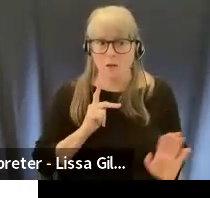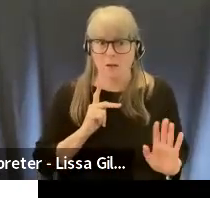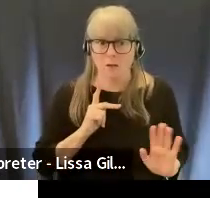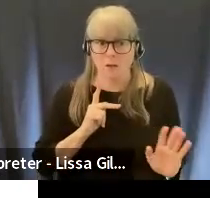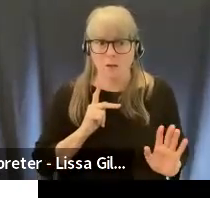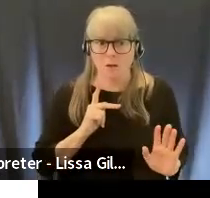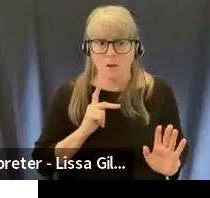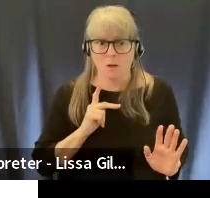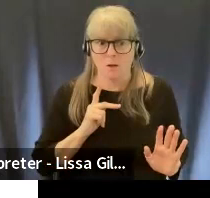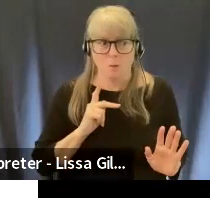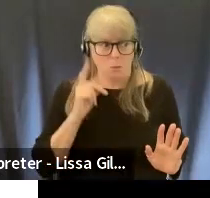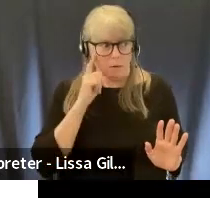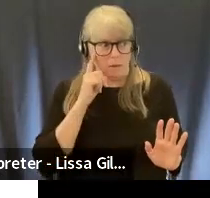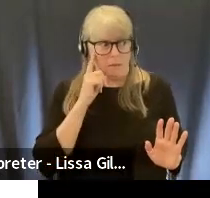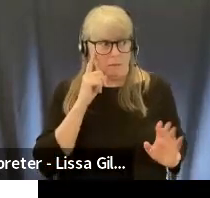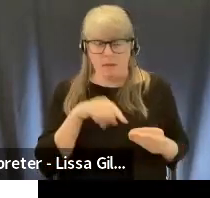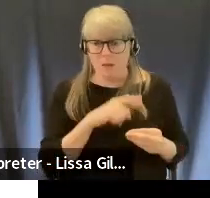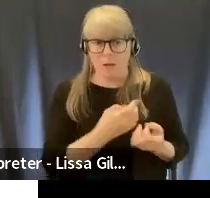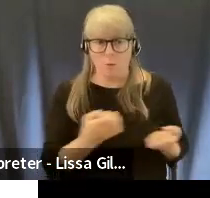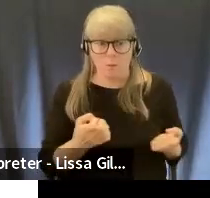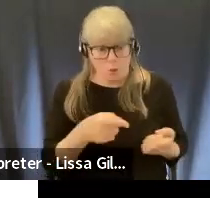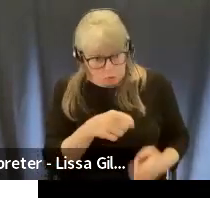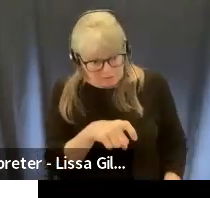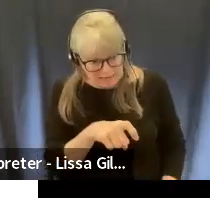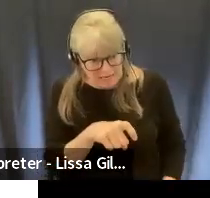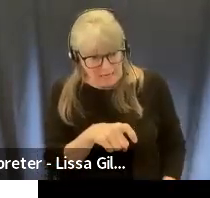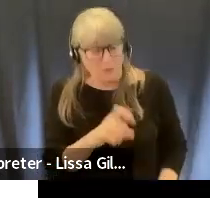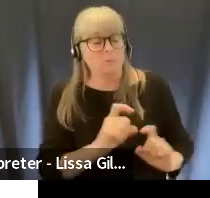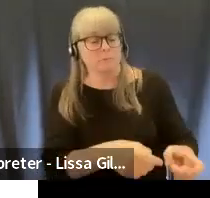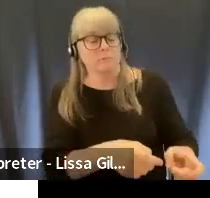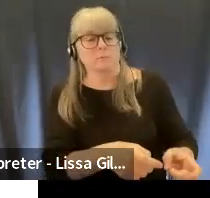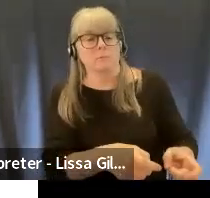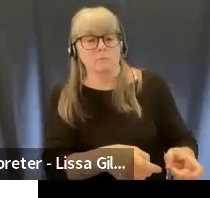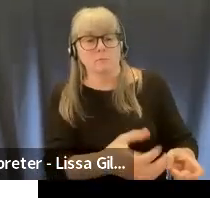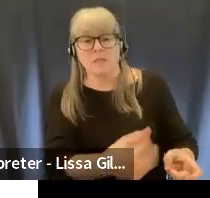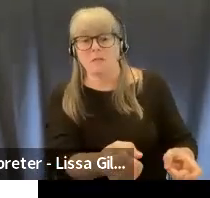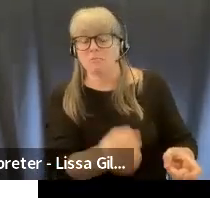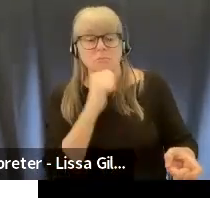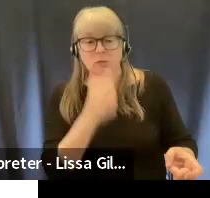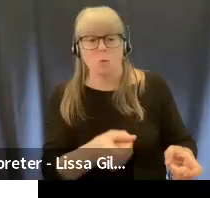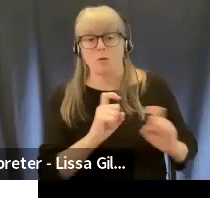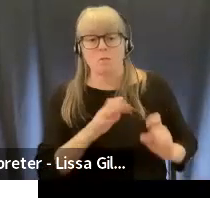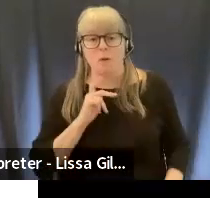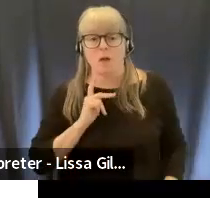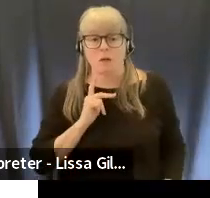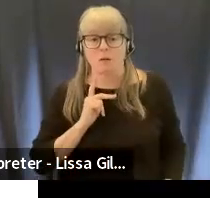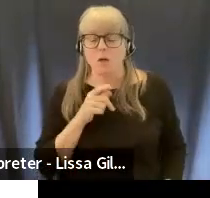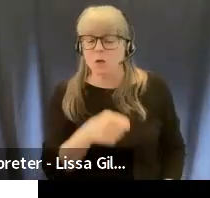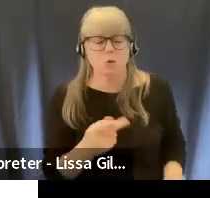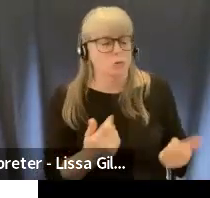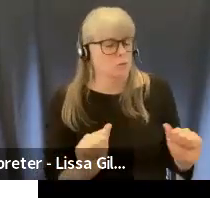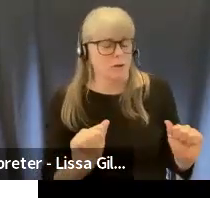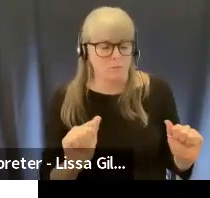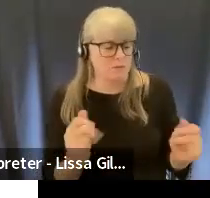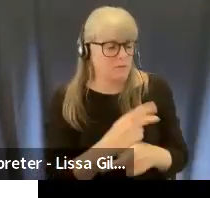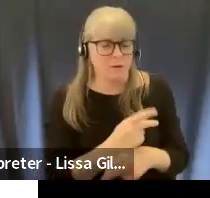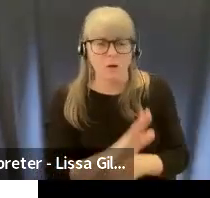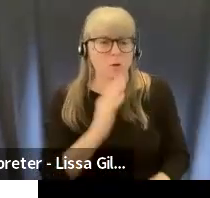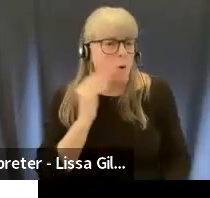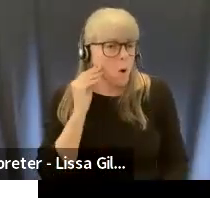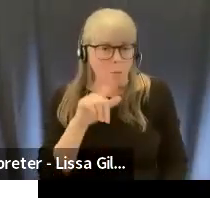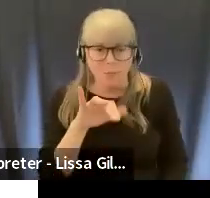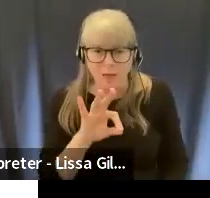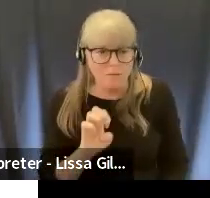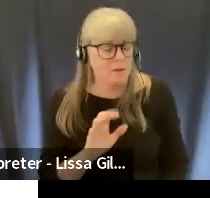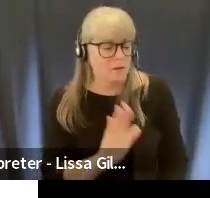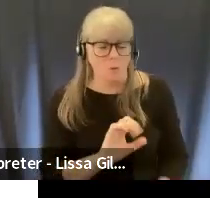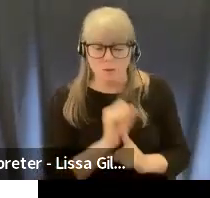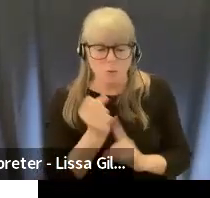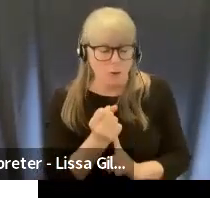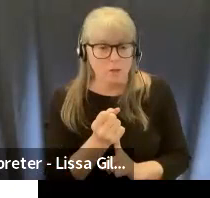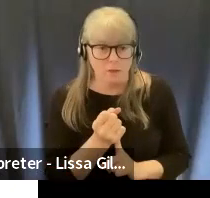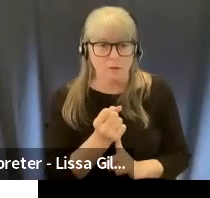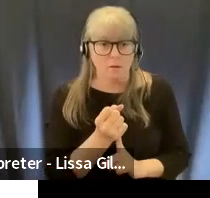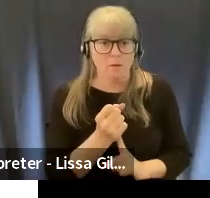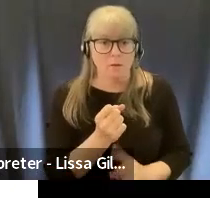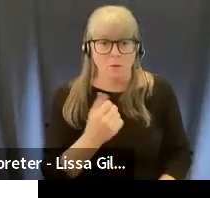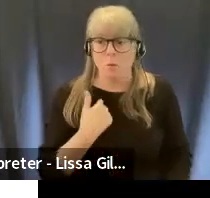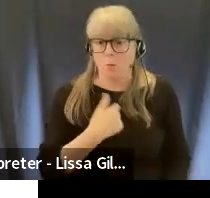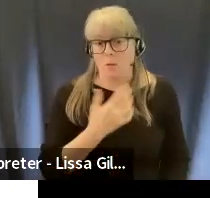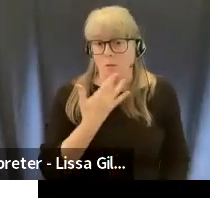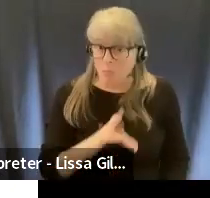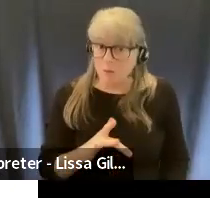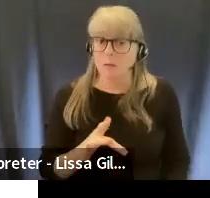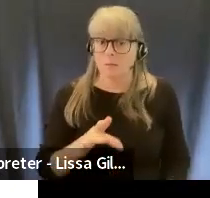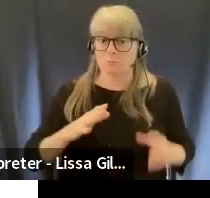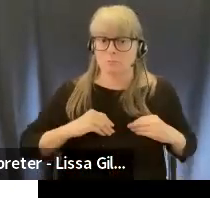And they don't have to return them back to us, in fact, no one's thinking about returning equipment that's needed when, in fact, you are facing, trying to figure out about your home life in your home situation at that point.